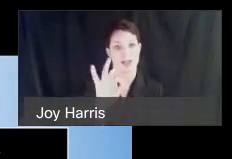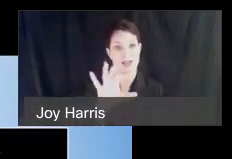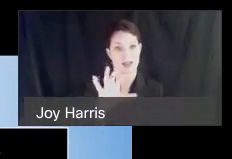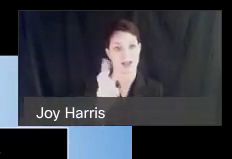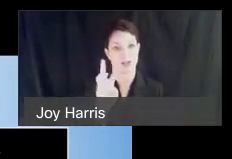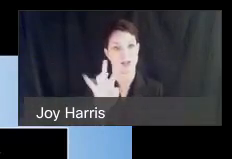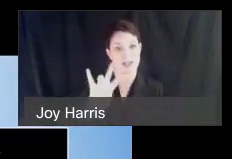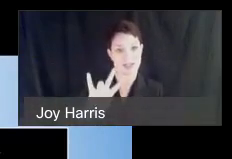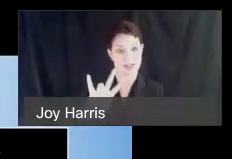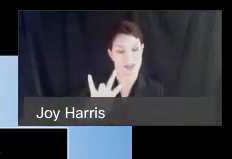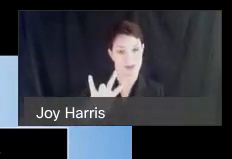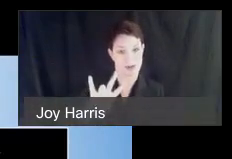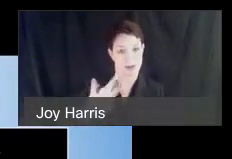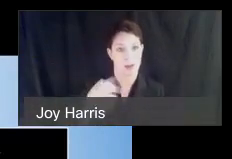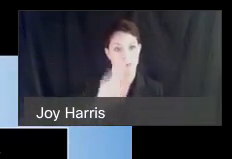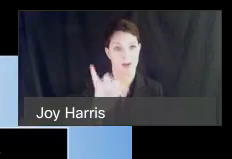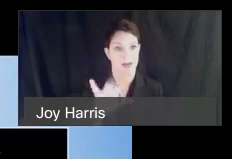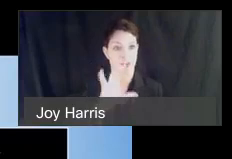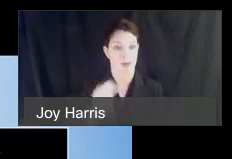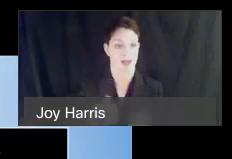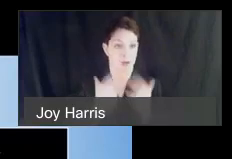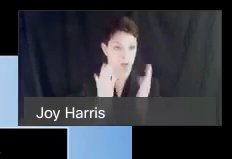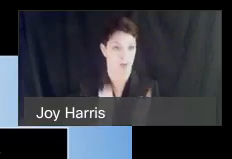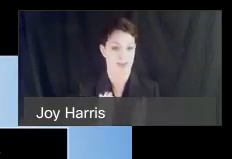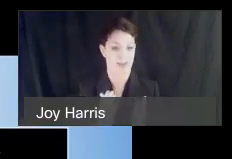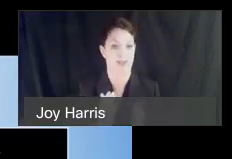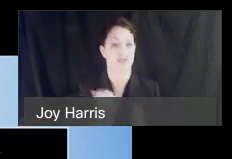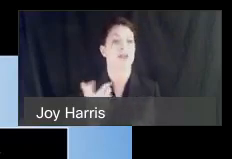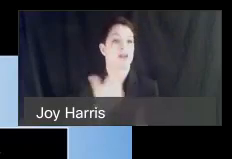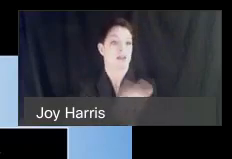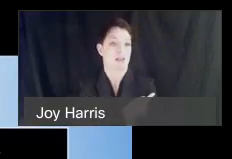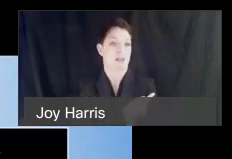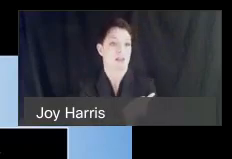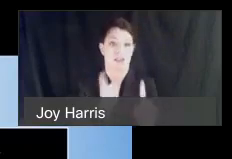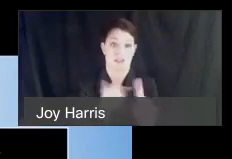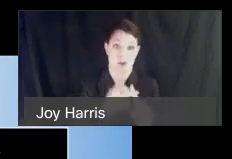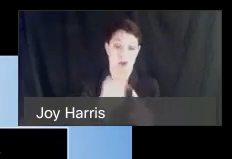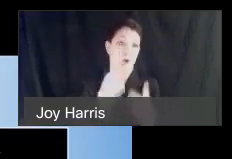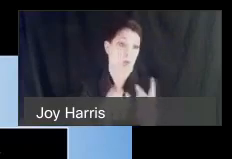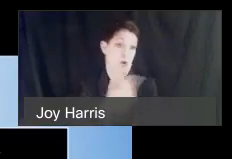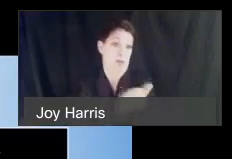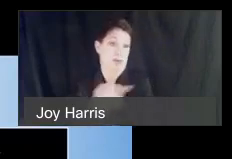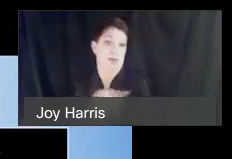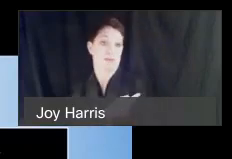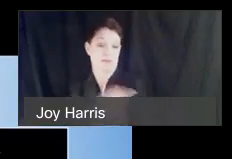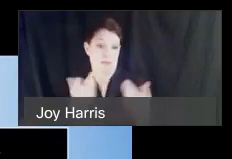Montgomery County residents have received either their first or both doses. If we look